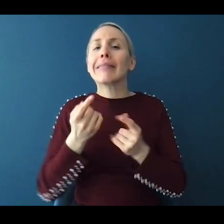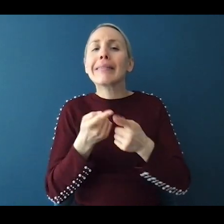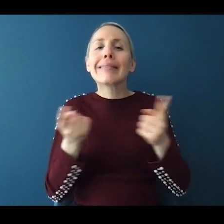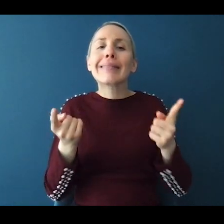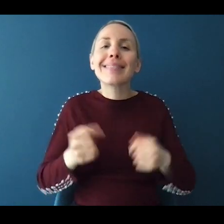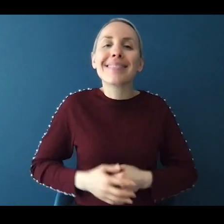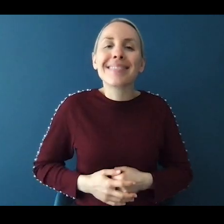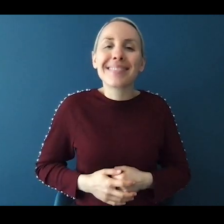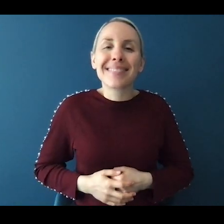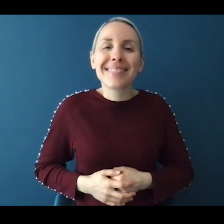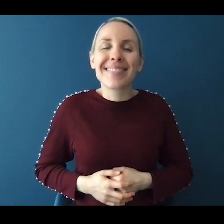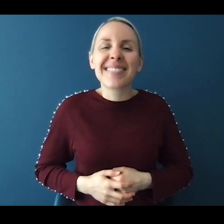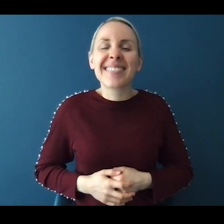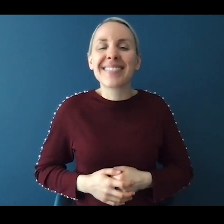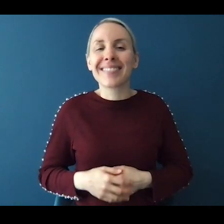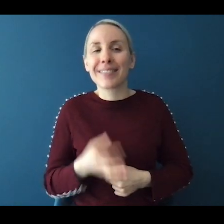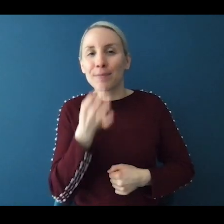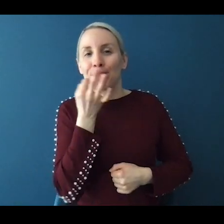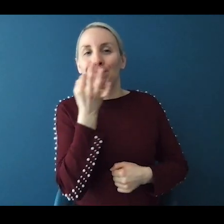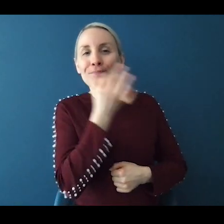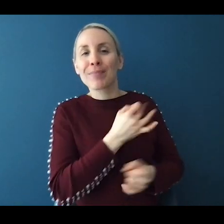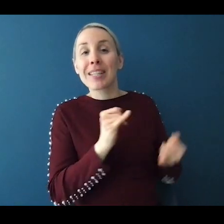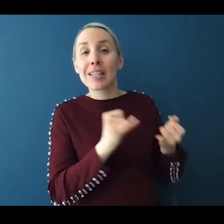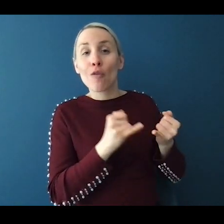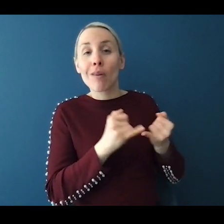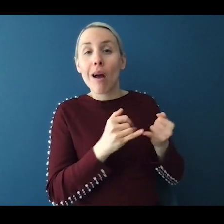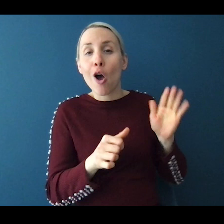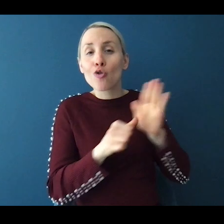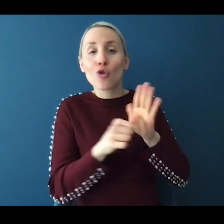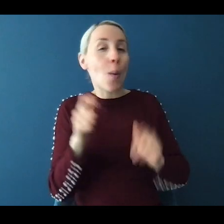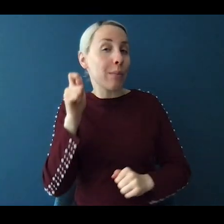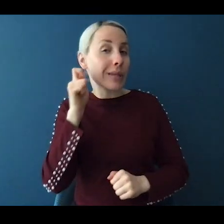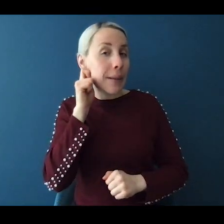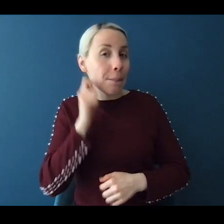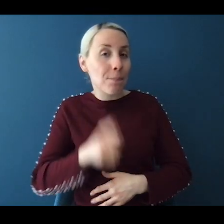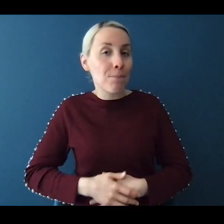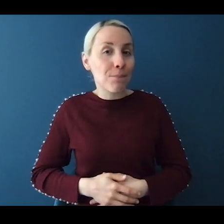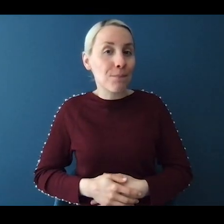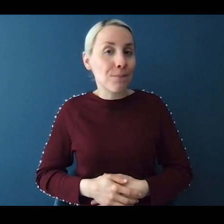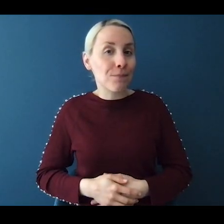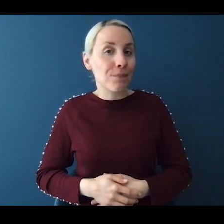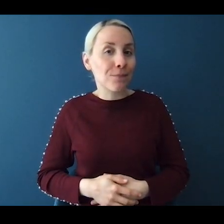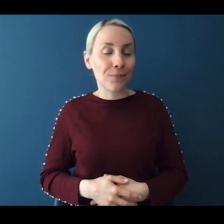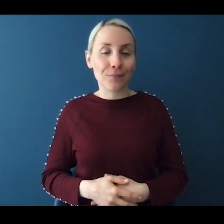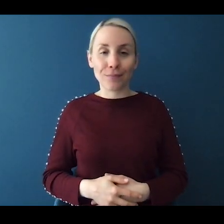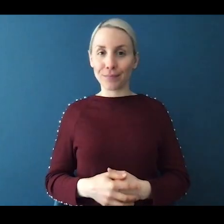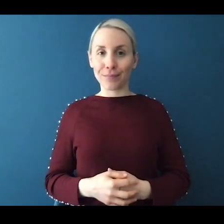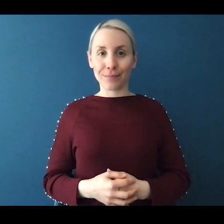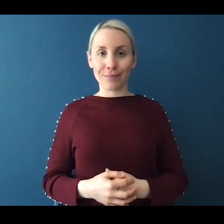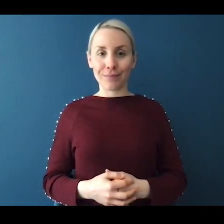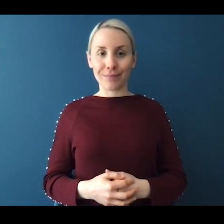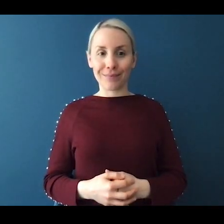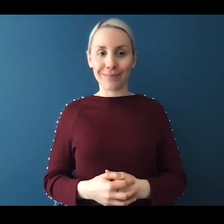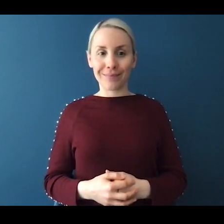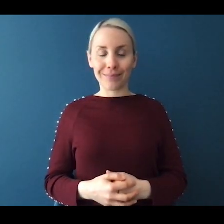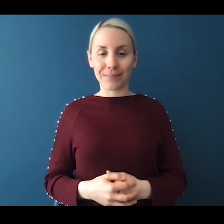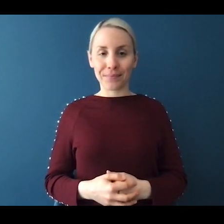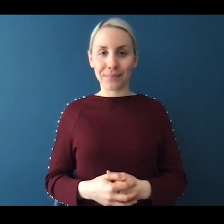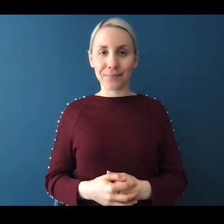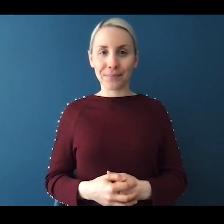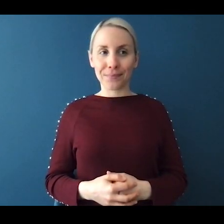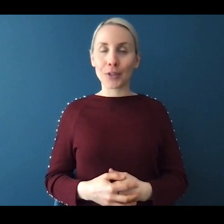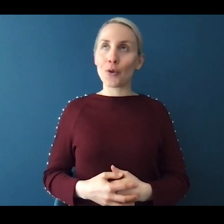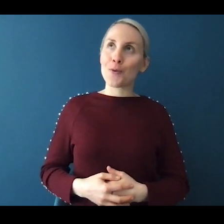on hopefully let's start with Silvia do you have any tips for anyone. Ooh so yeah